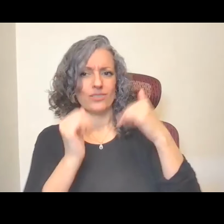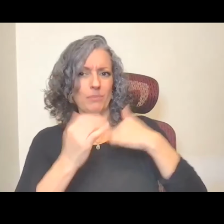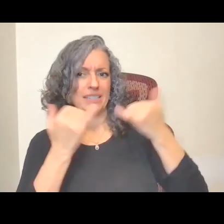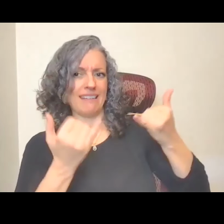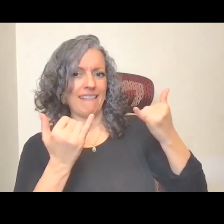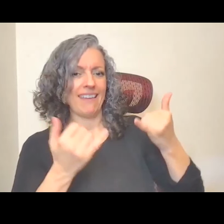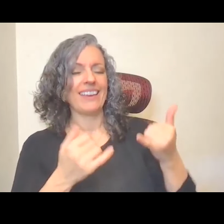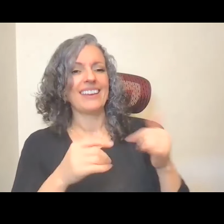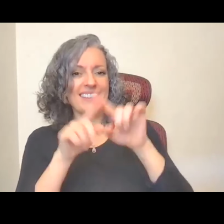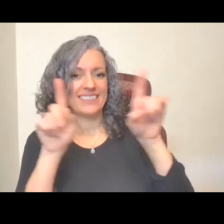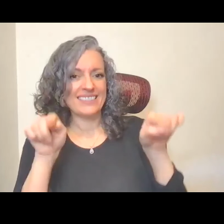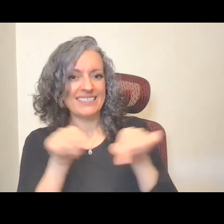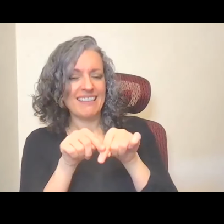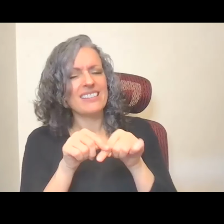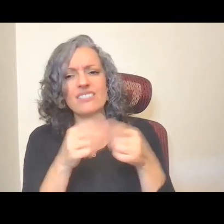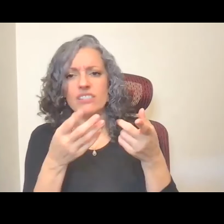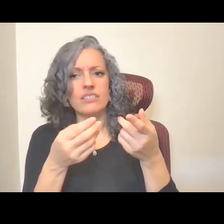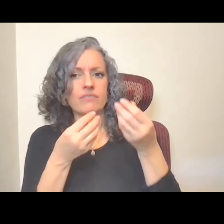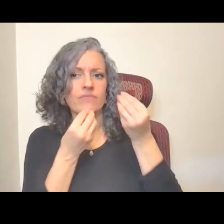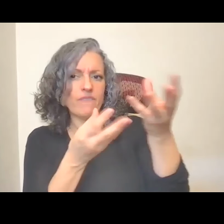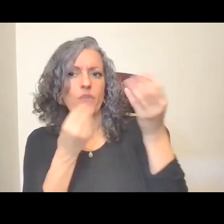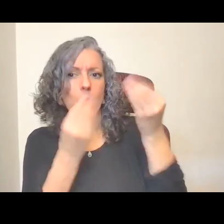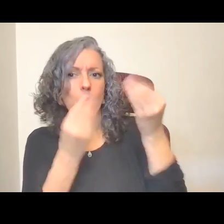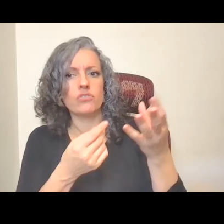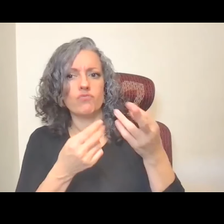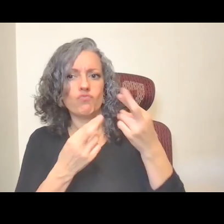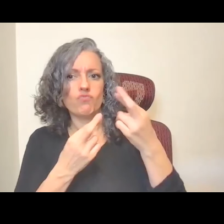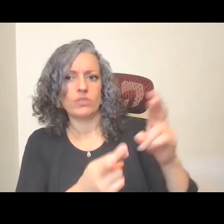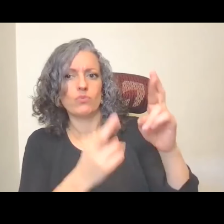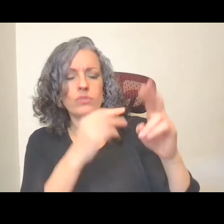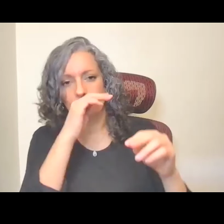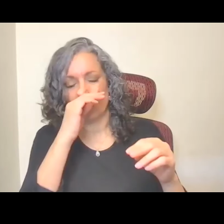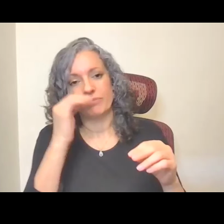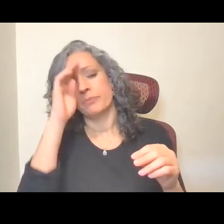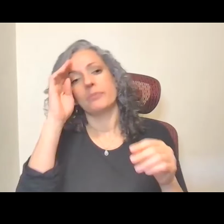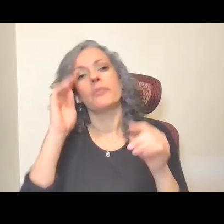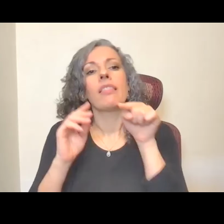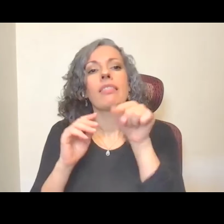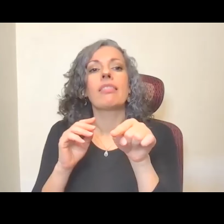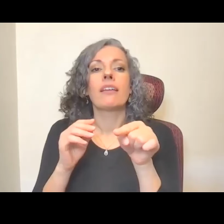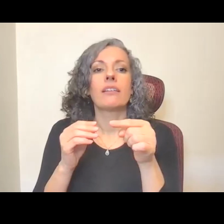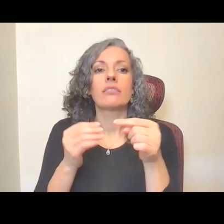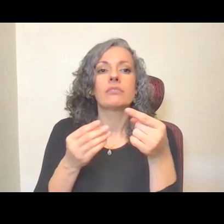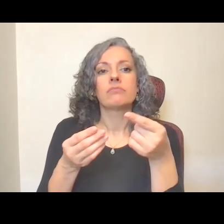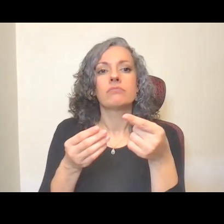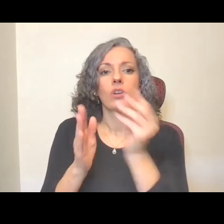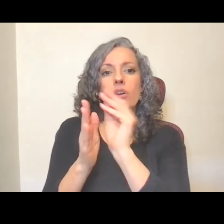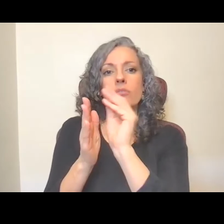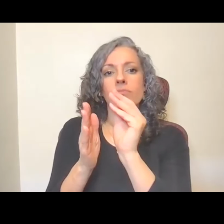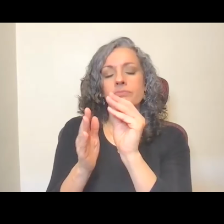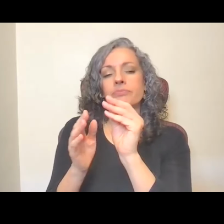it's just resources, so this conference exists as an article, I also built an accessibility